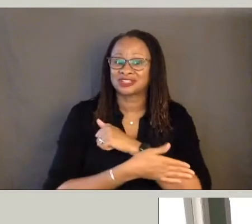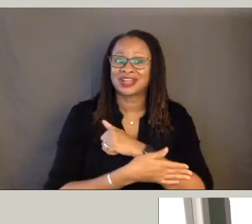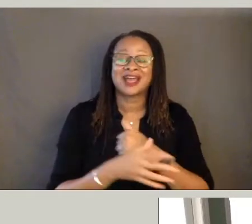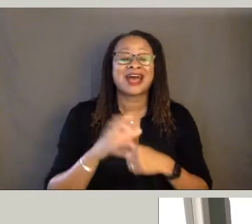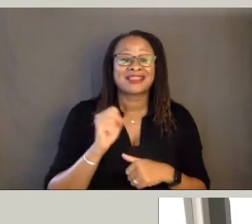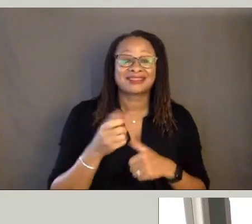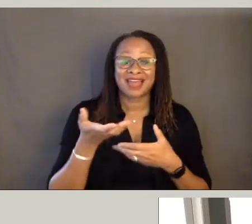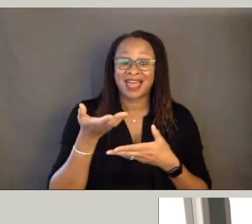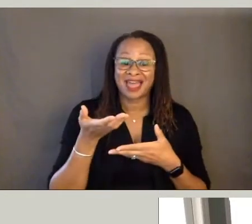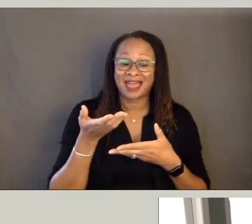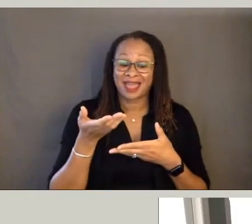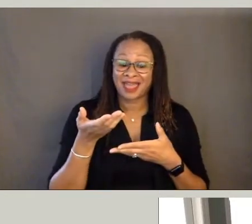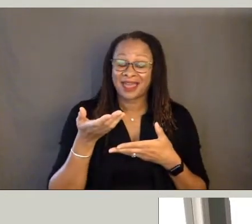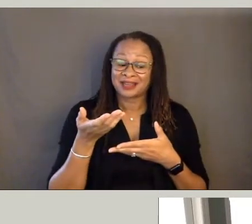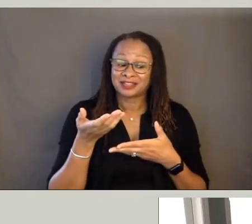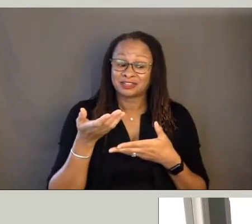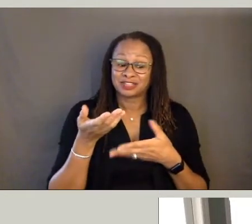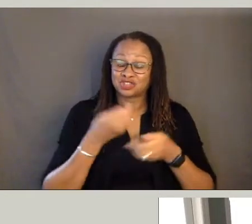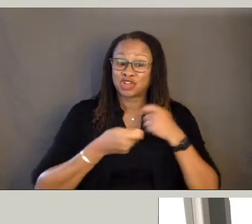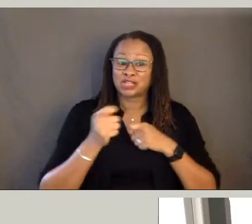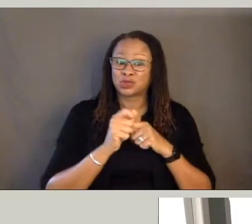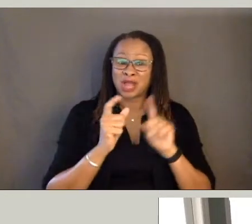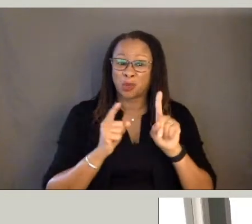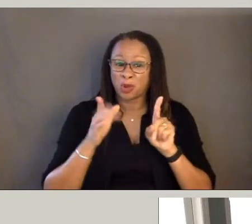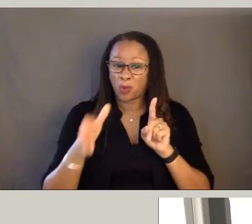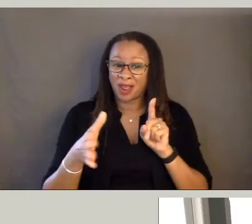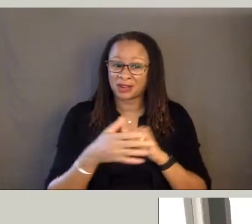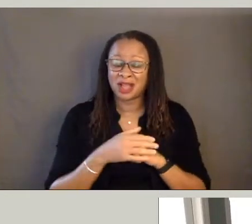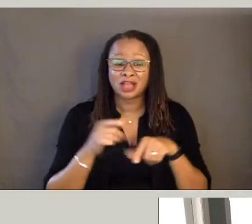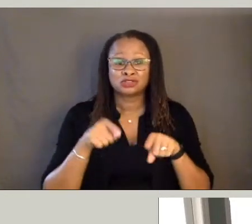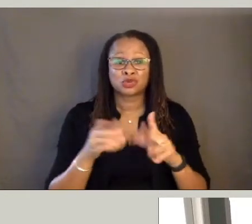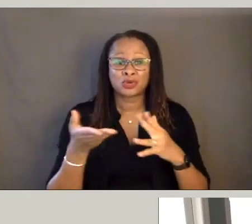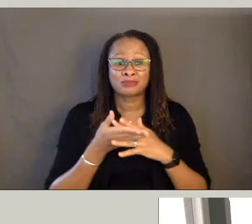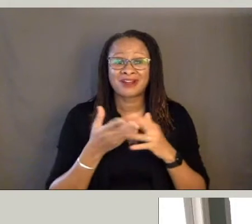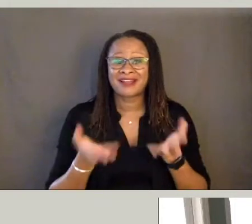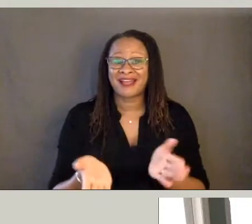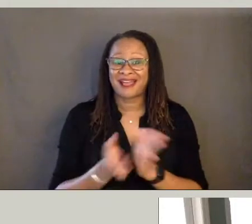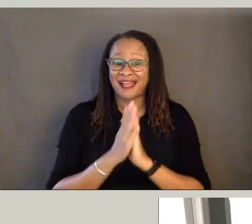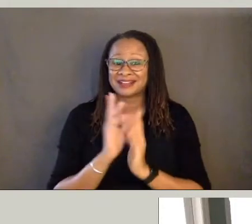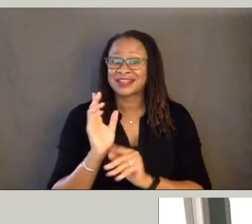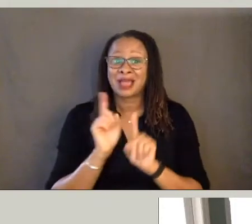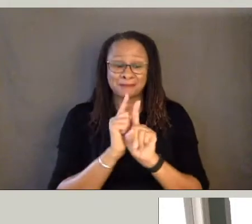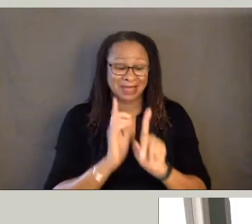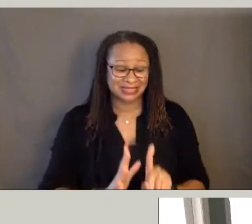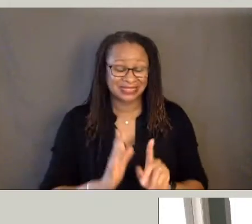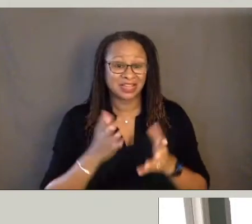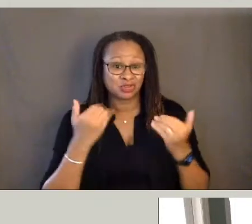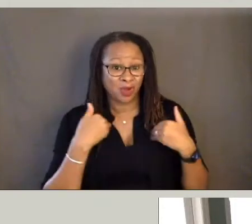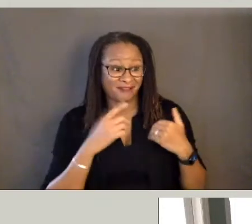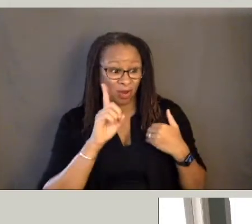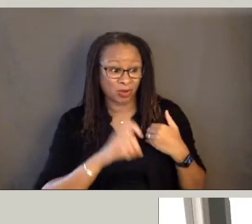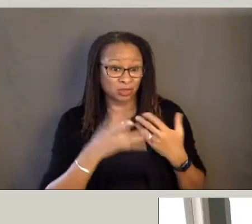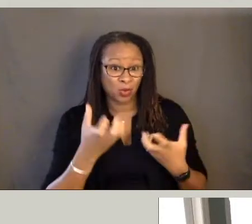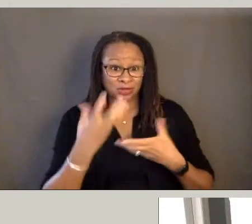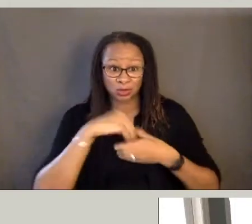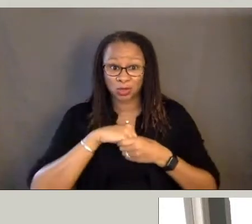from mentor to mentee, like during breaks, I'd ask the mentees if they had questions they wanted me to include in the interviews,